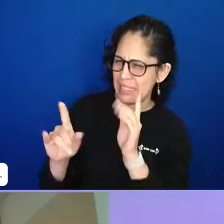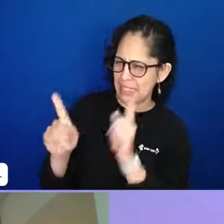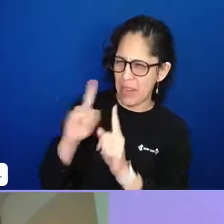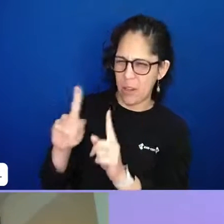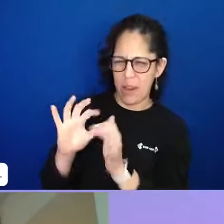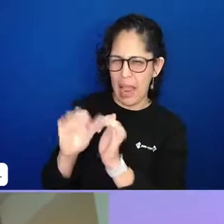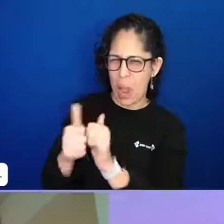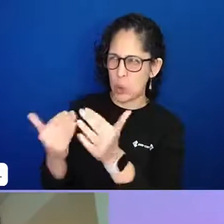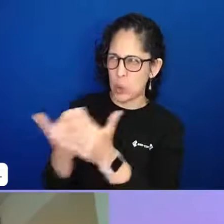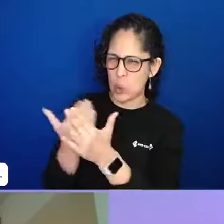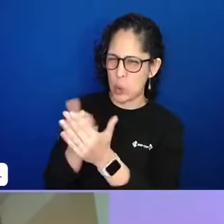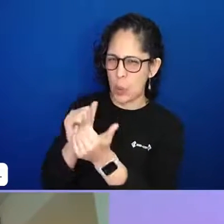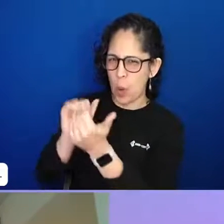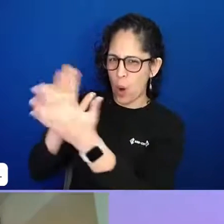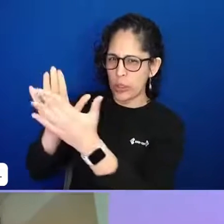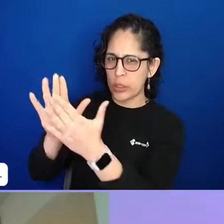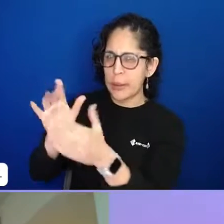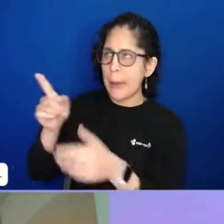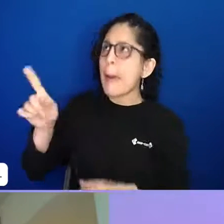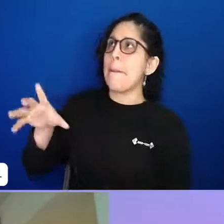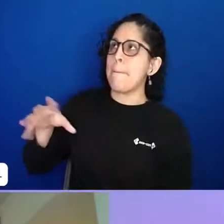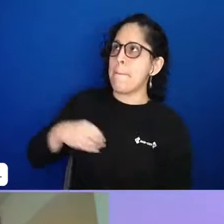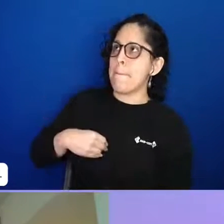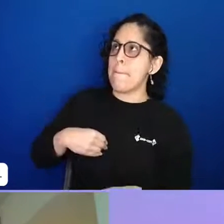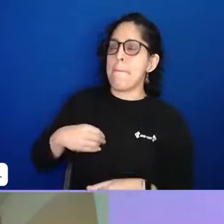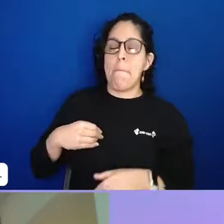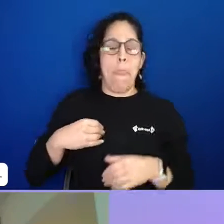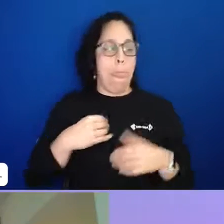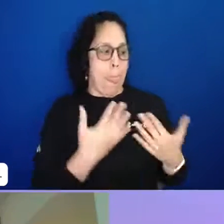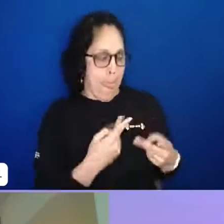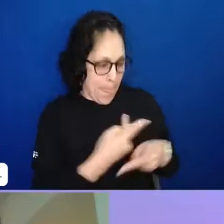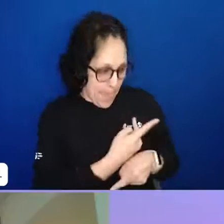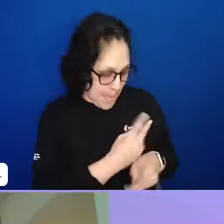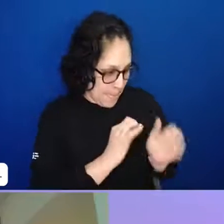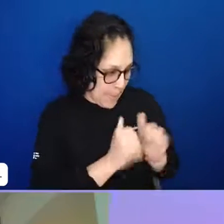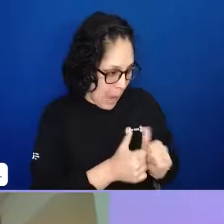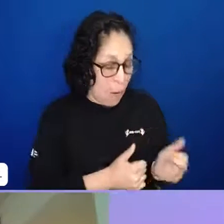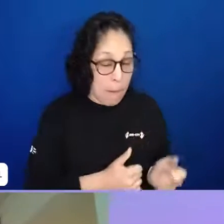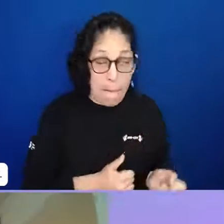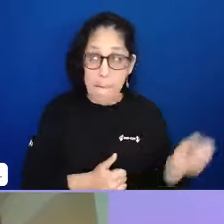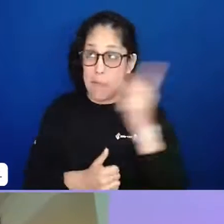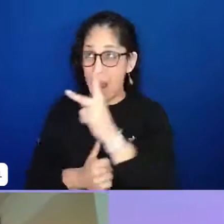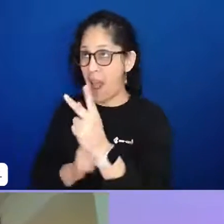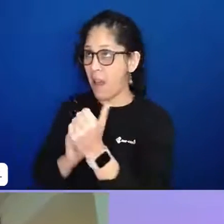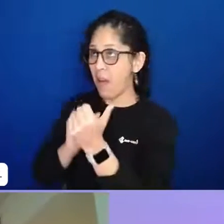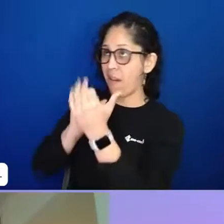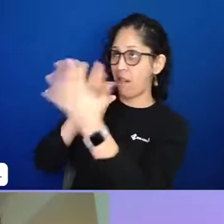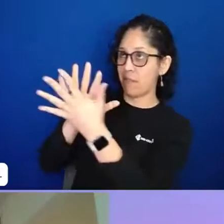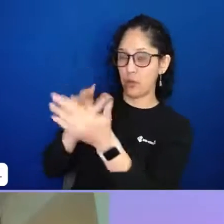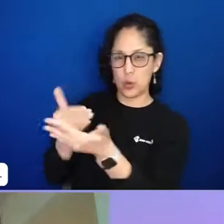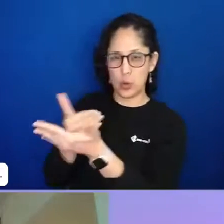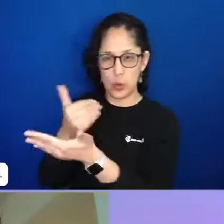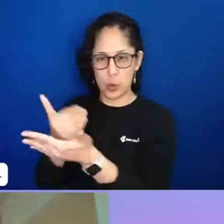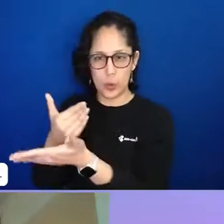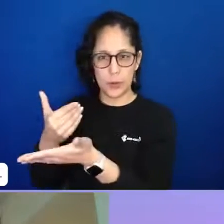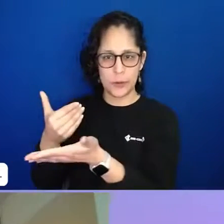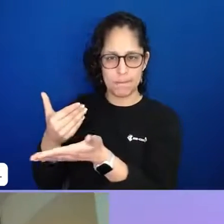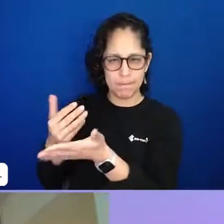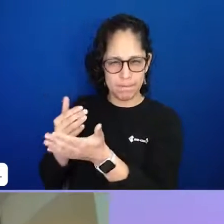are going to win. Figure out ways to change the dialogue. Figure out ways to come back to that conversation.